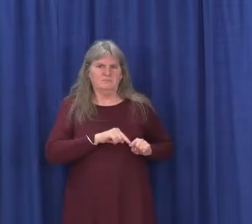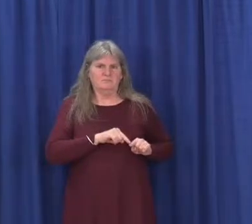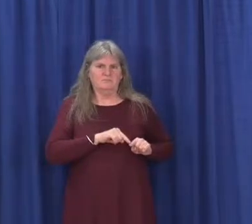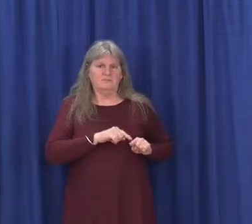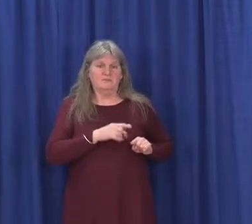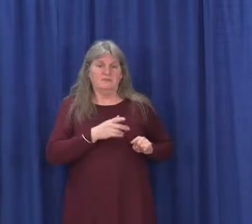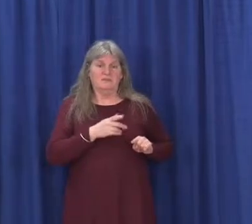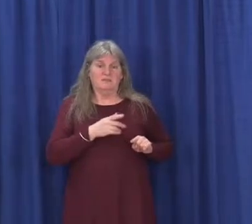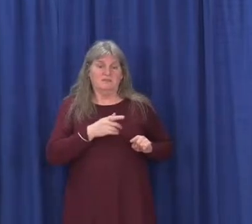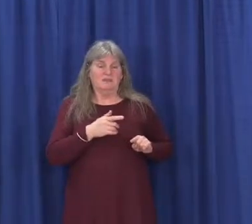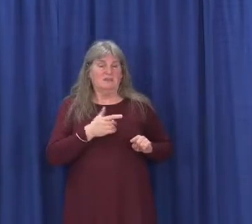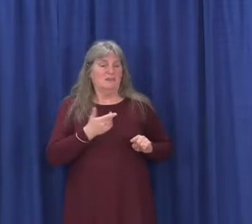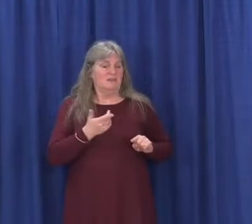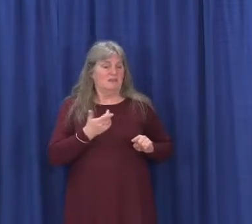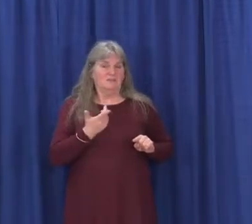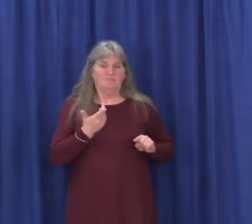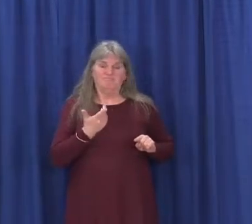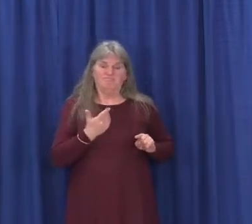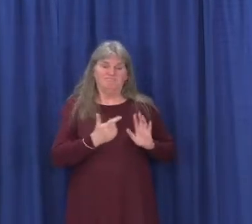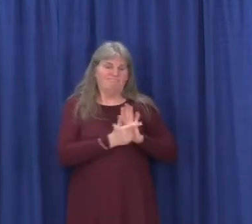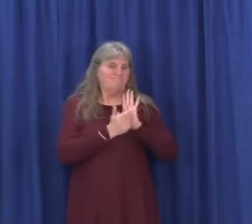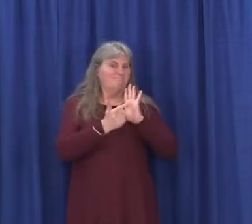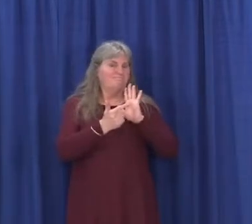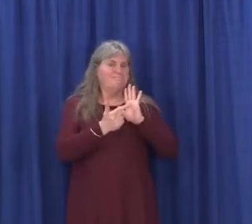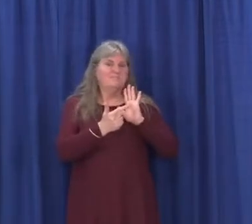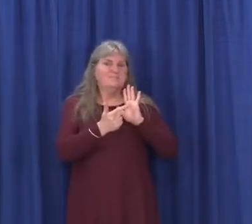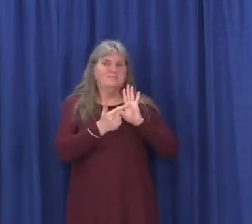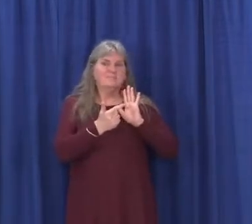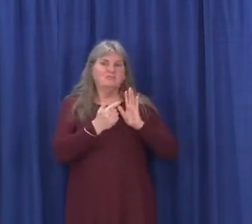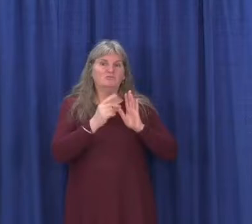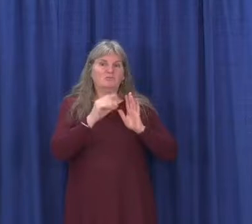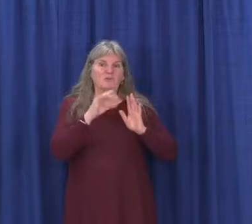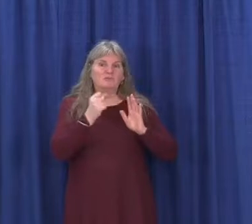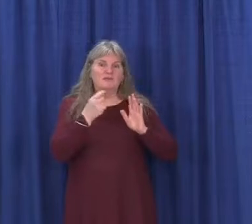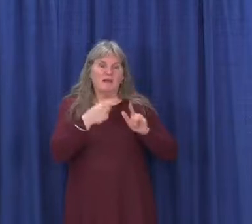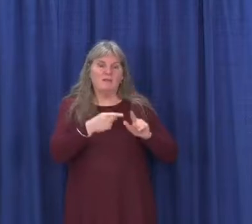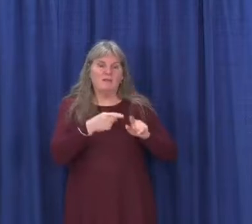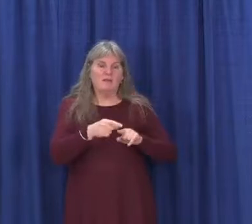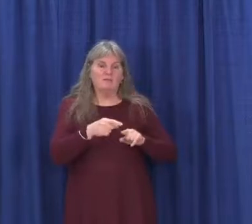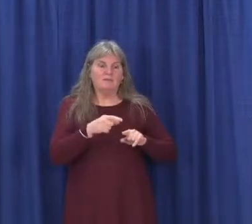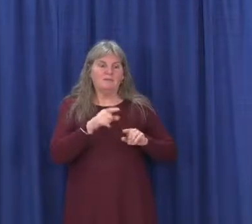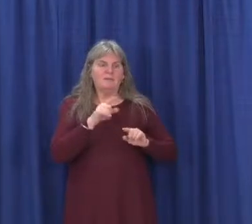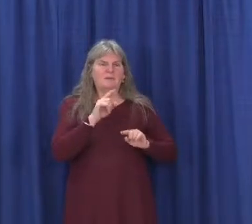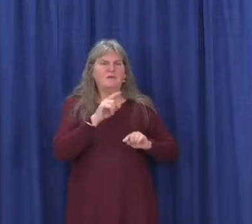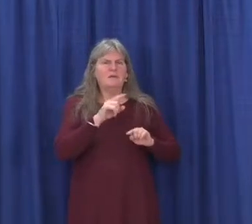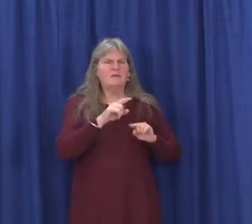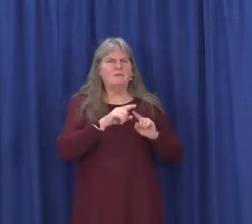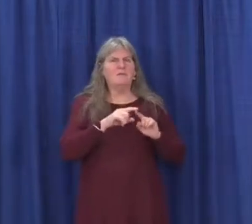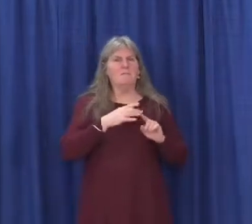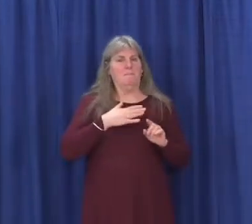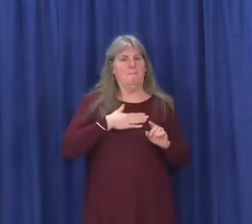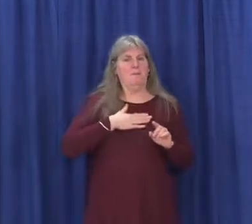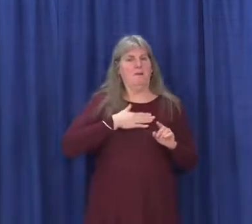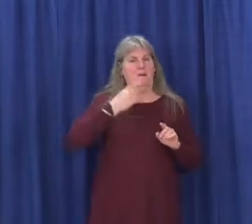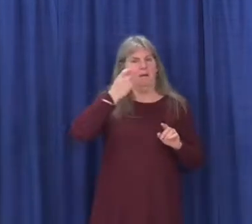drugs for us as well. We also, my understanding is on-- based